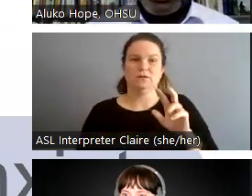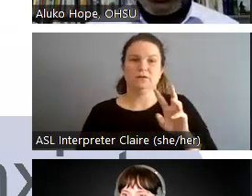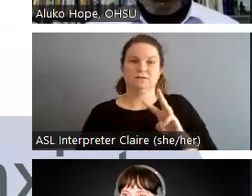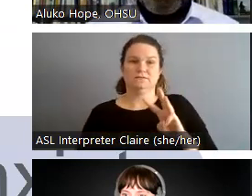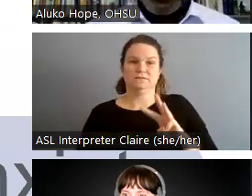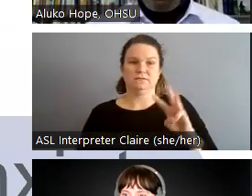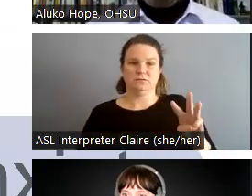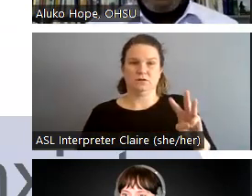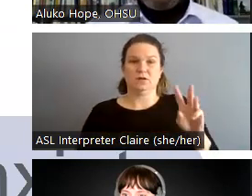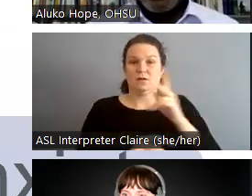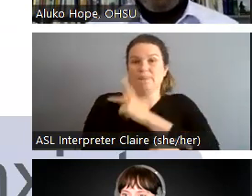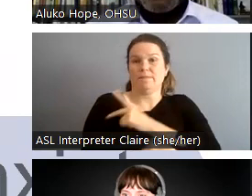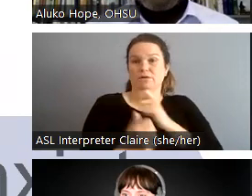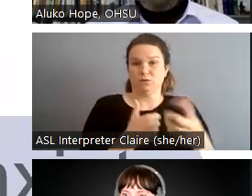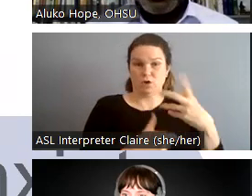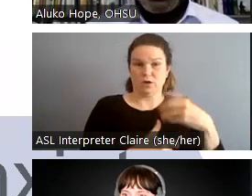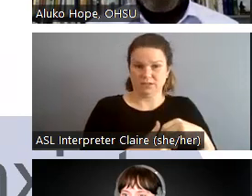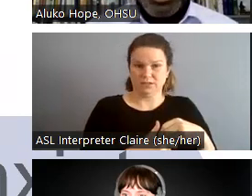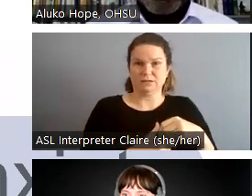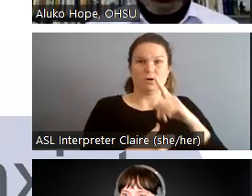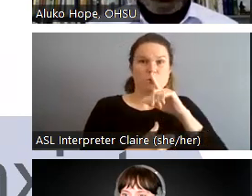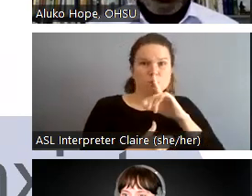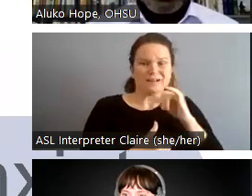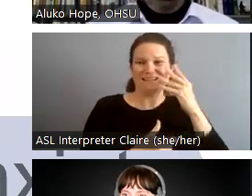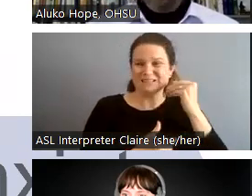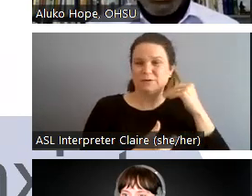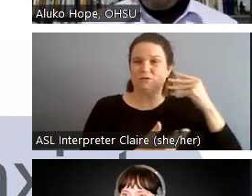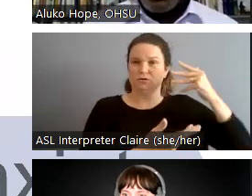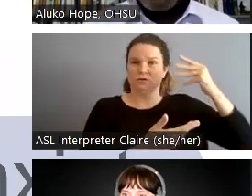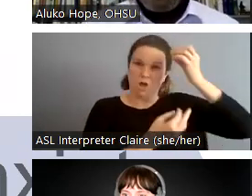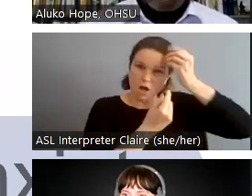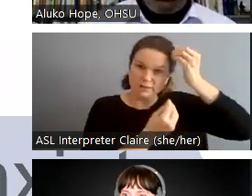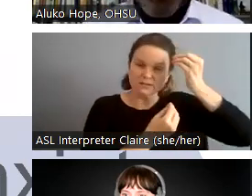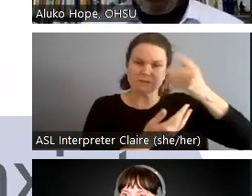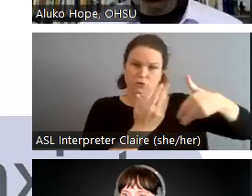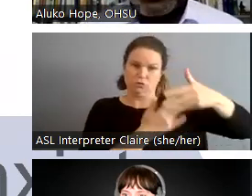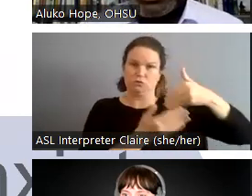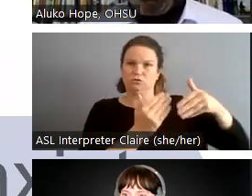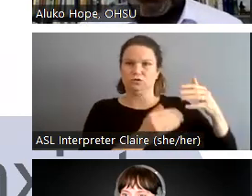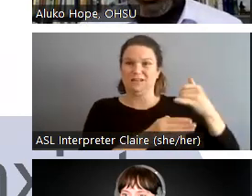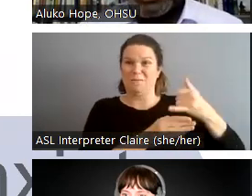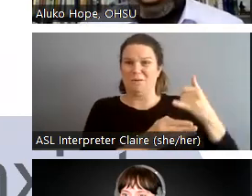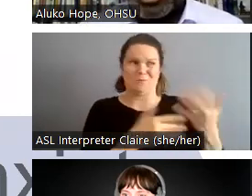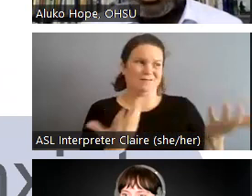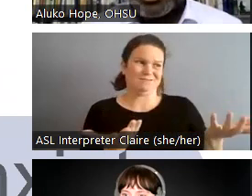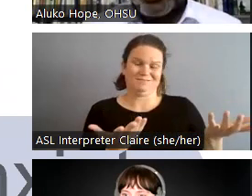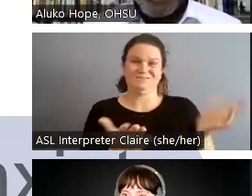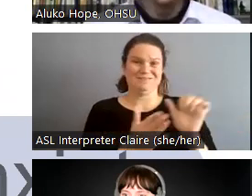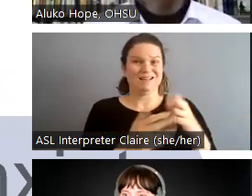with Autism, is really having cognitive and social impairment, right? And that's a challenge, we don't really have a good